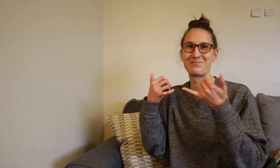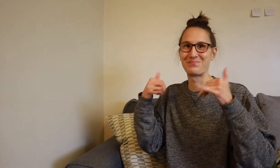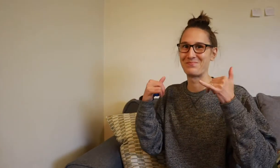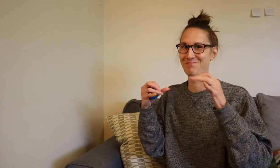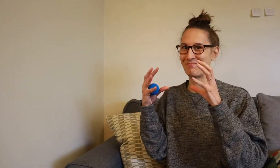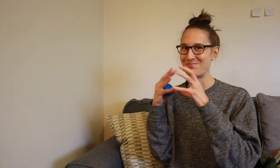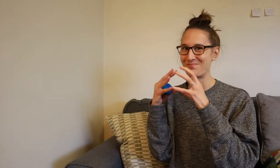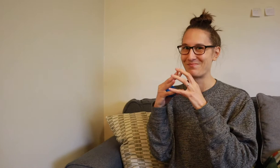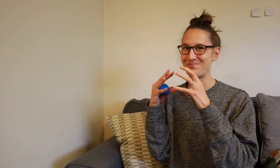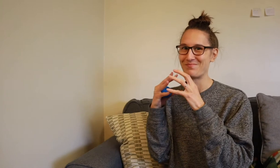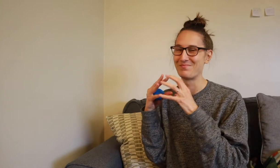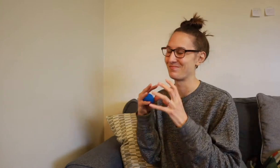Play ball